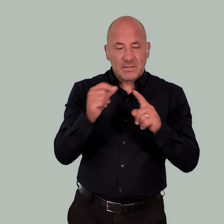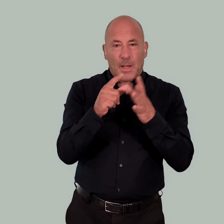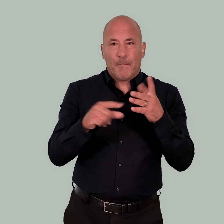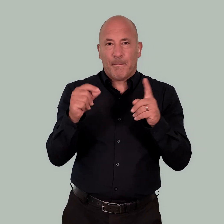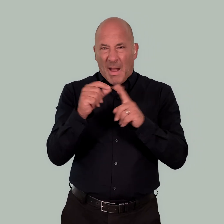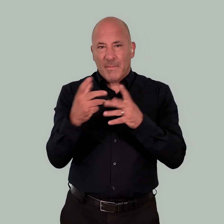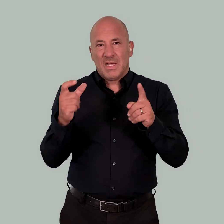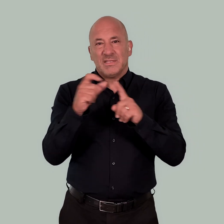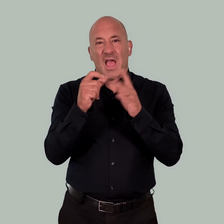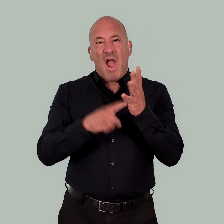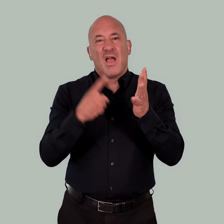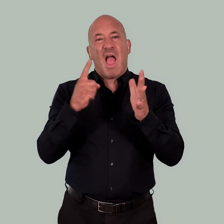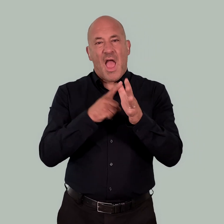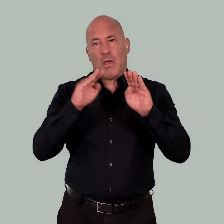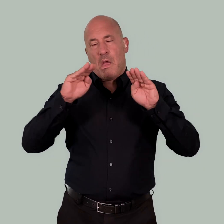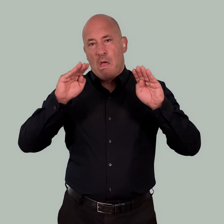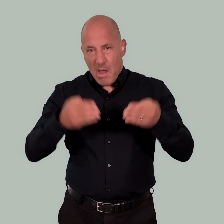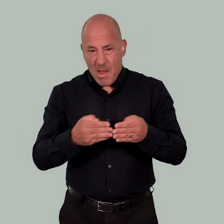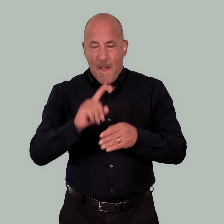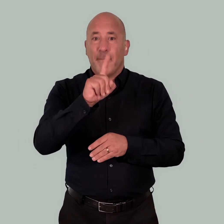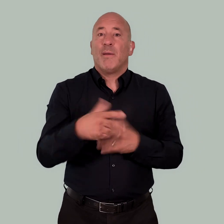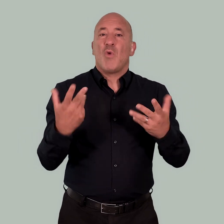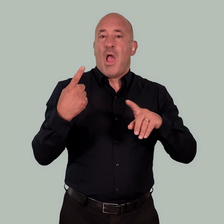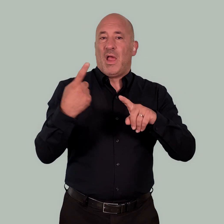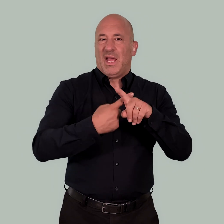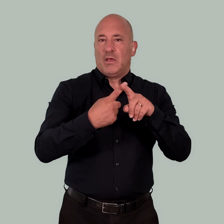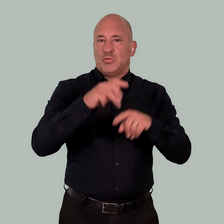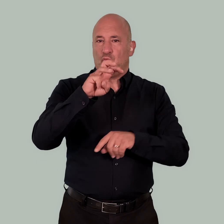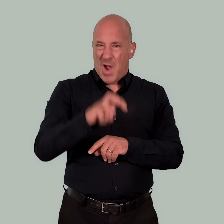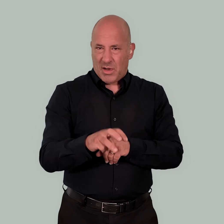PIP and DLA, covers people living in England and Wales